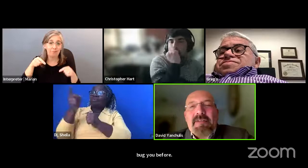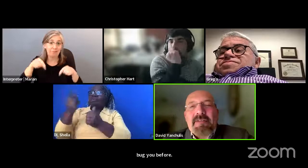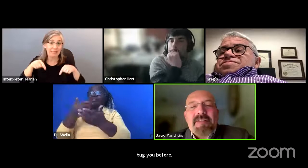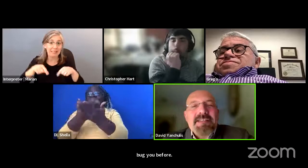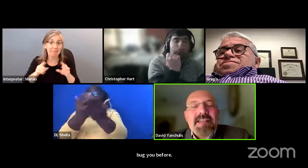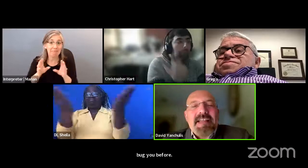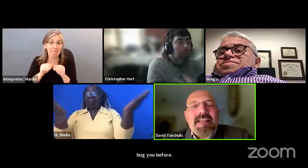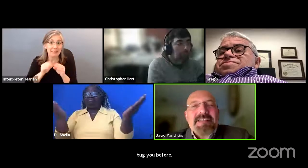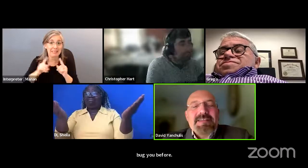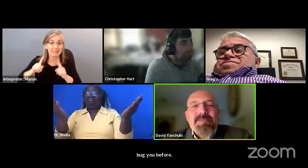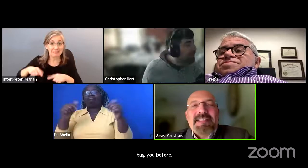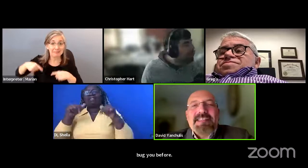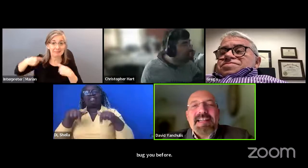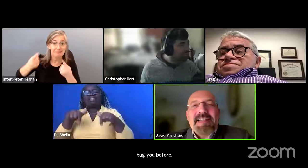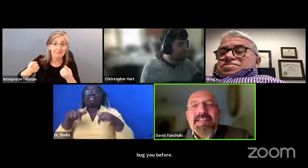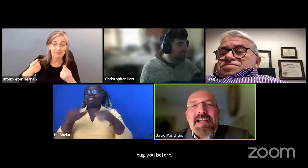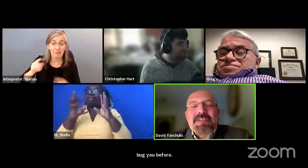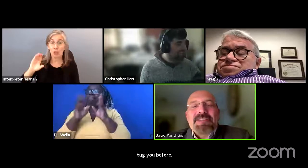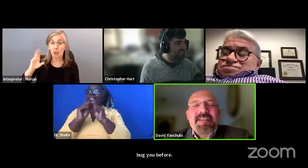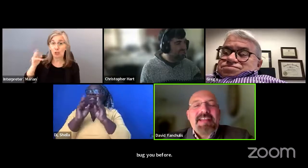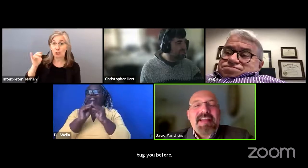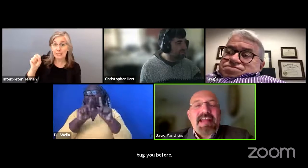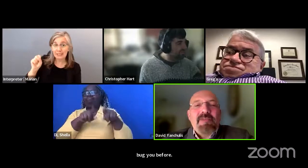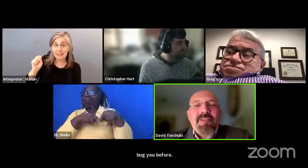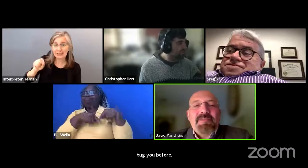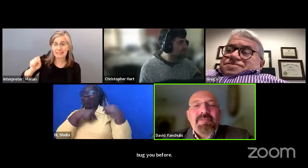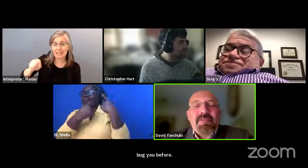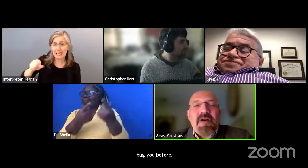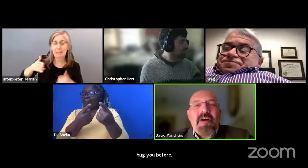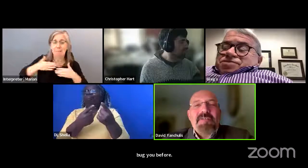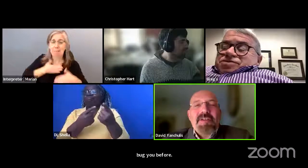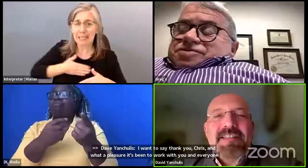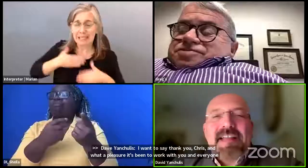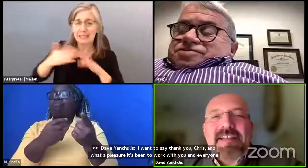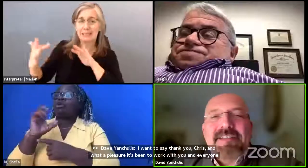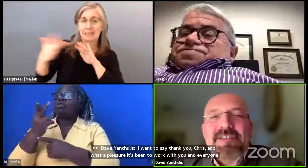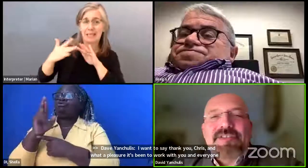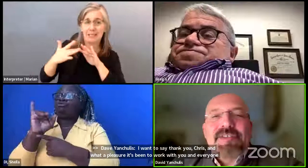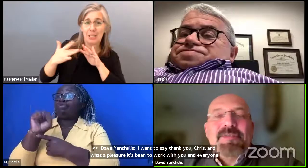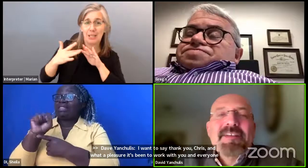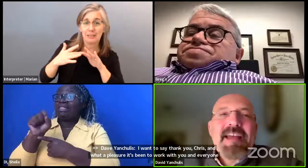And Chris, yes, please stay in touch, I welcome all of you to stay in touch, too.